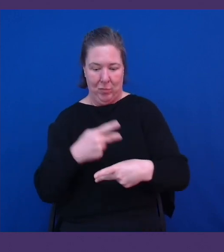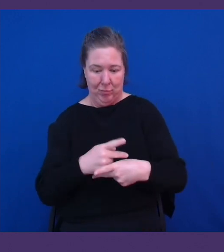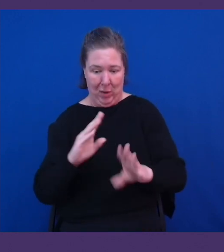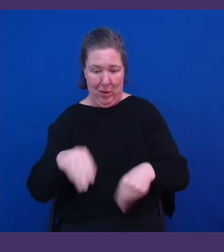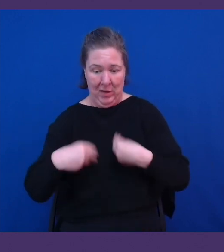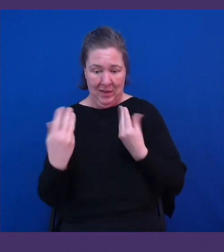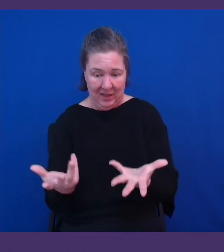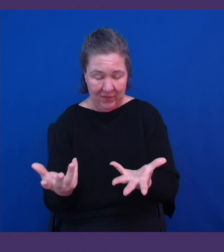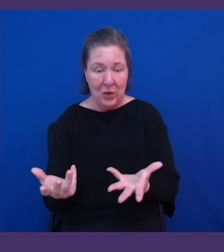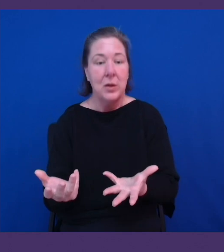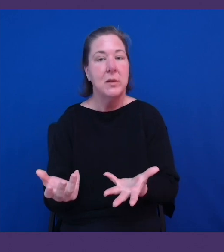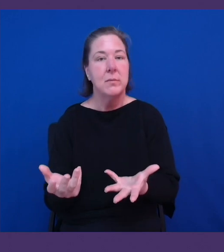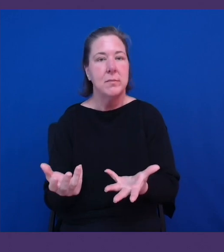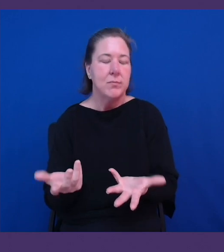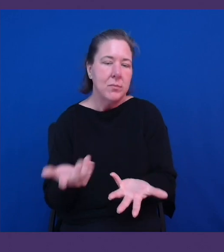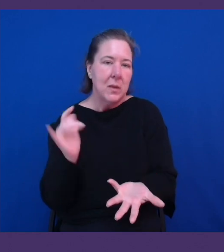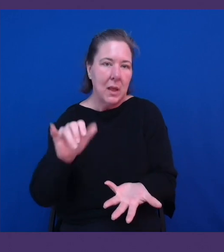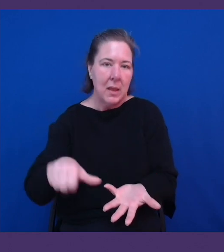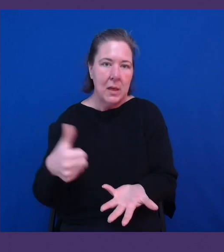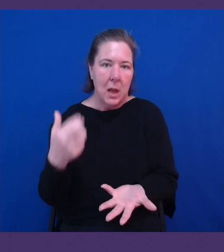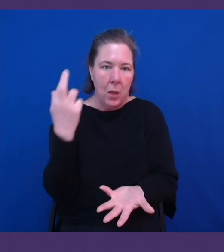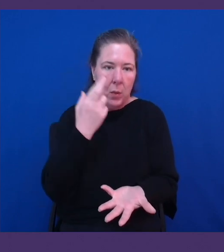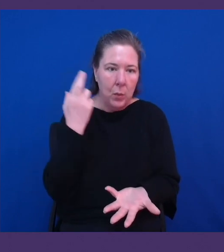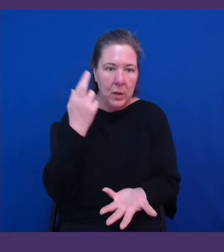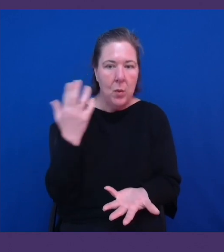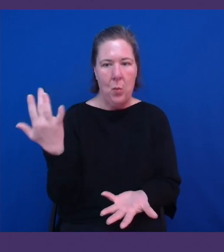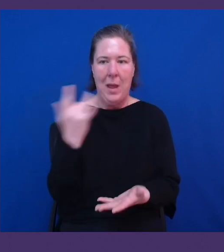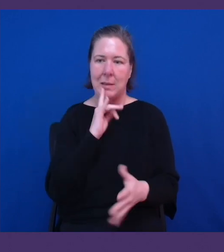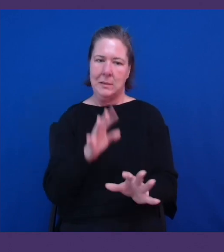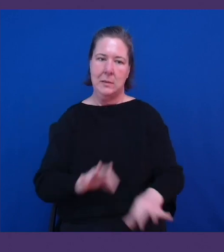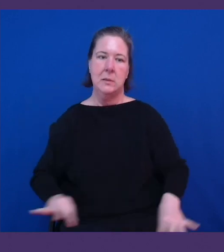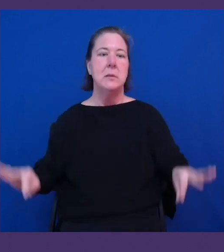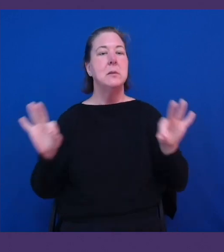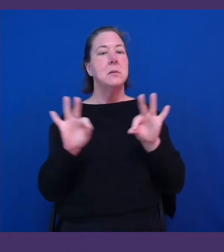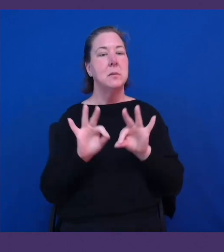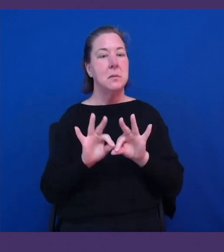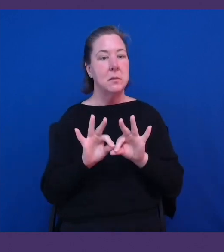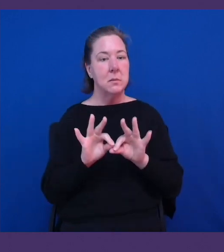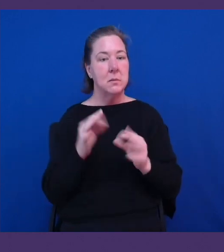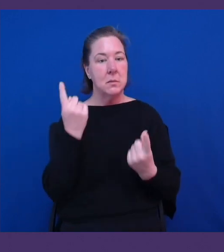And that's another reason why it's so important to consider people with disabilities